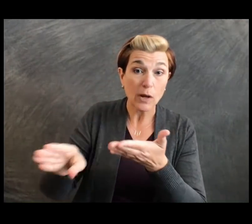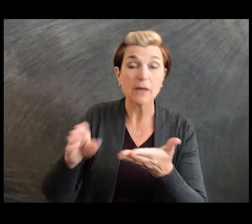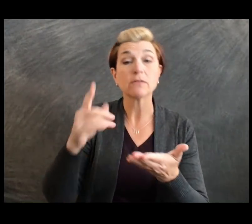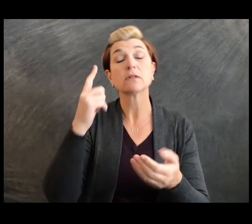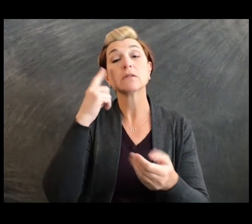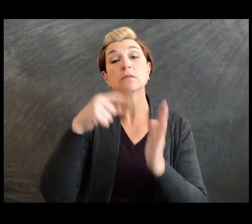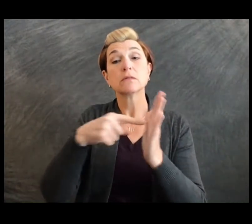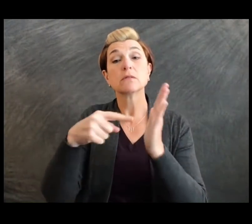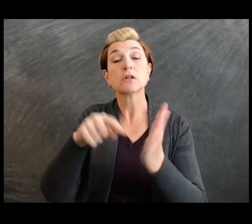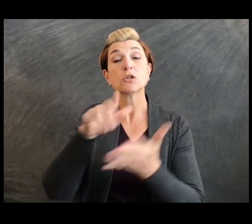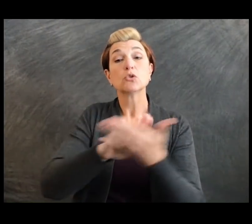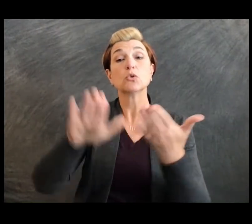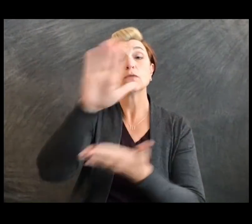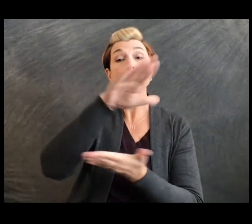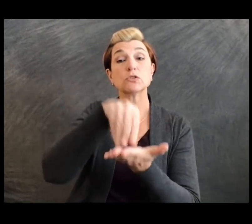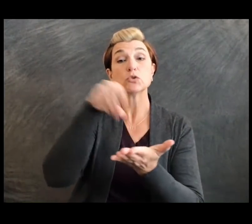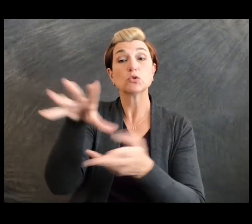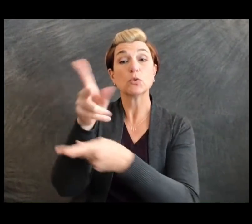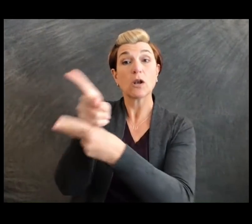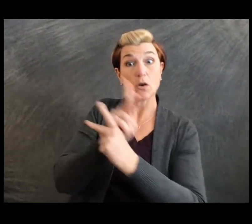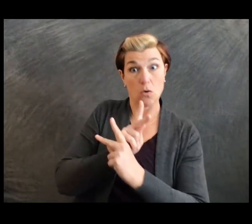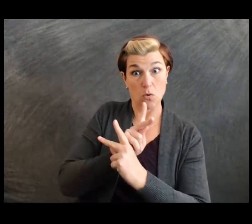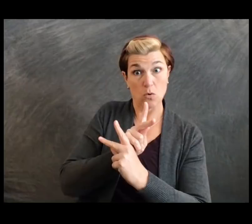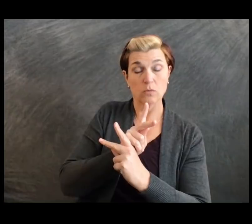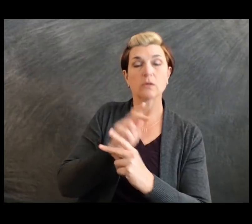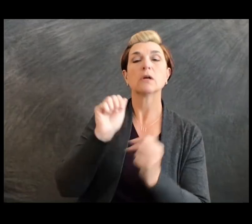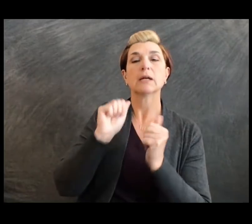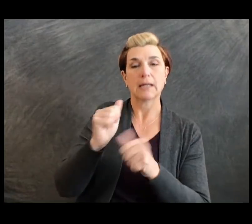allowed to suspend their student loan payments without penalty for at least 60